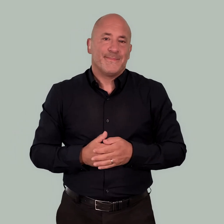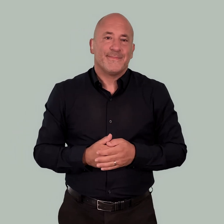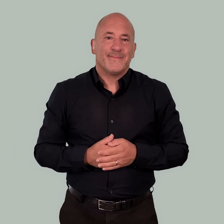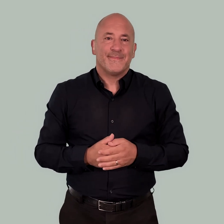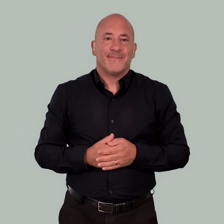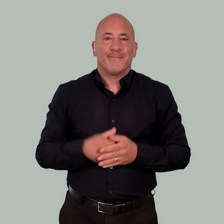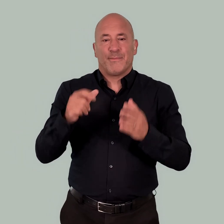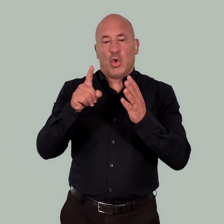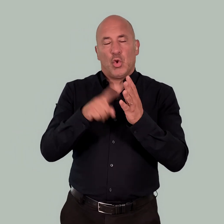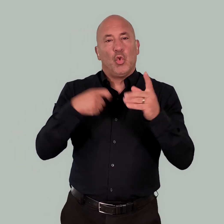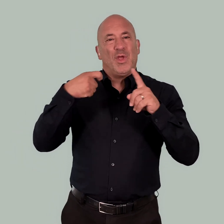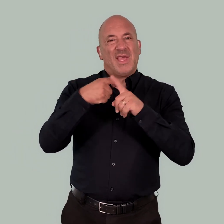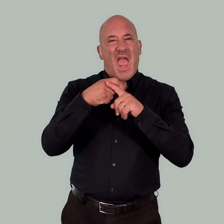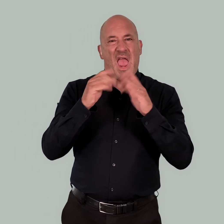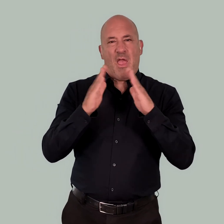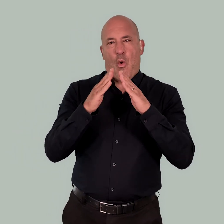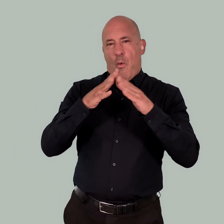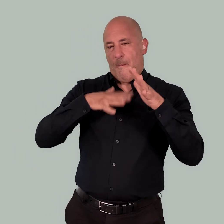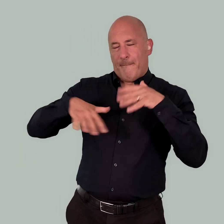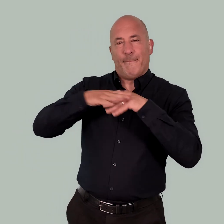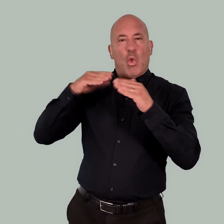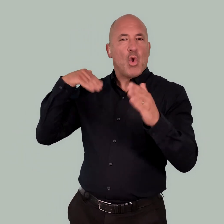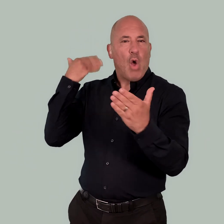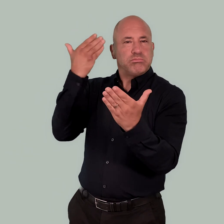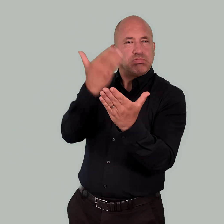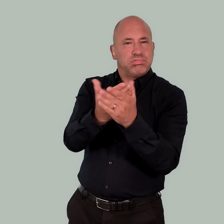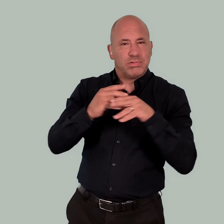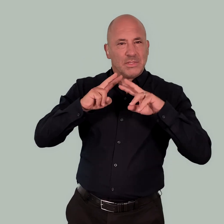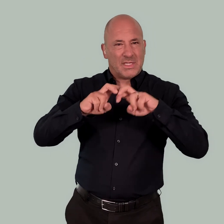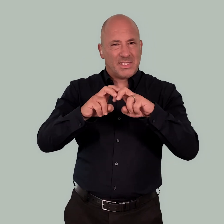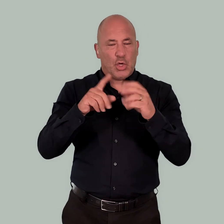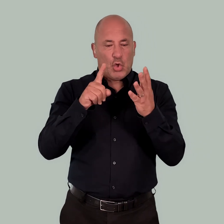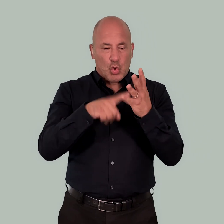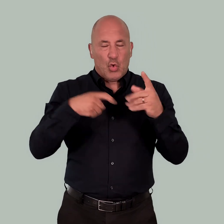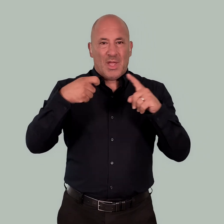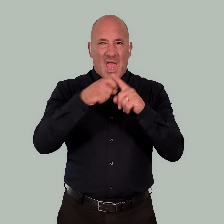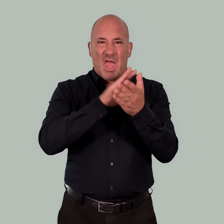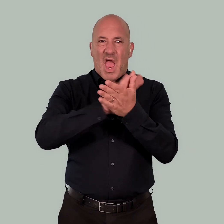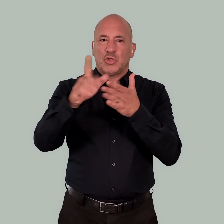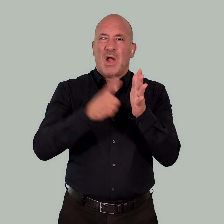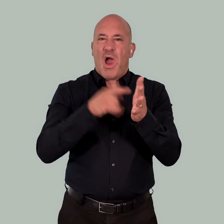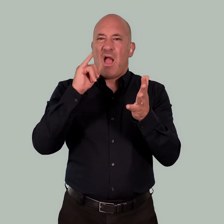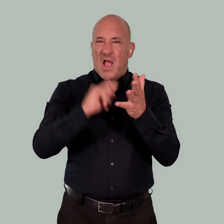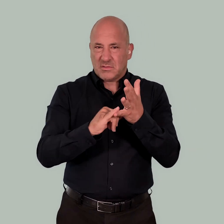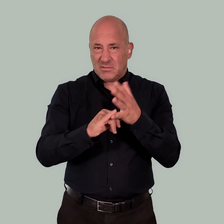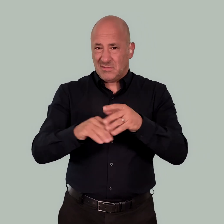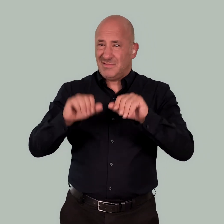UK Household Longitudinal Study (UKHLS):